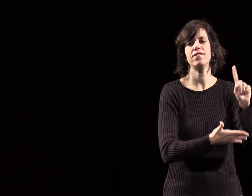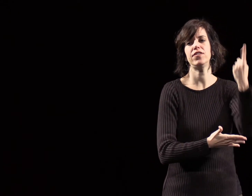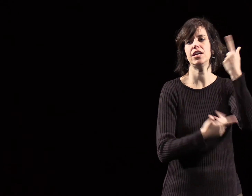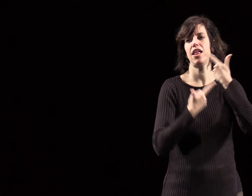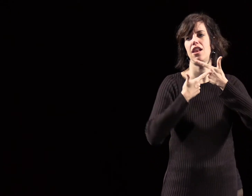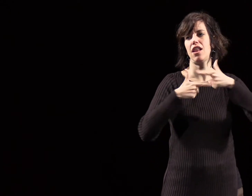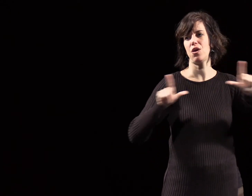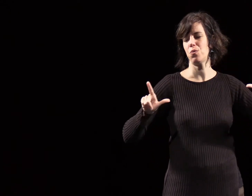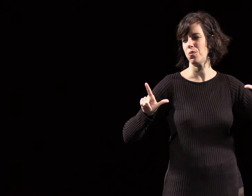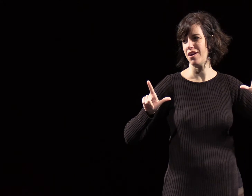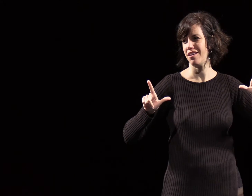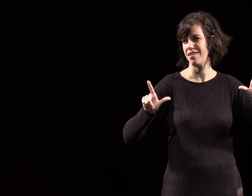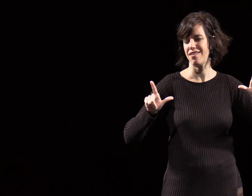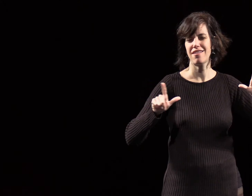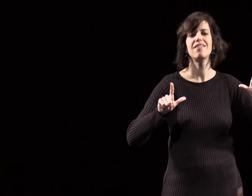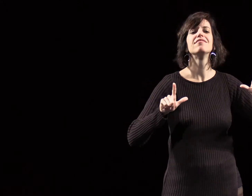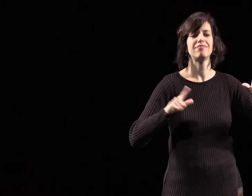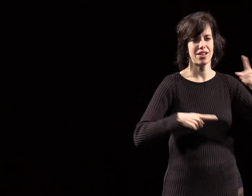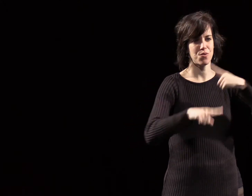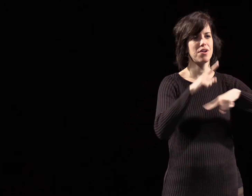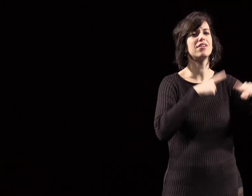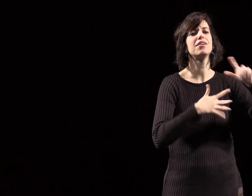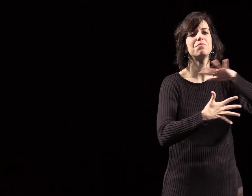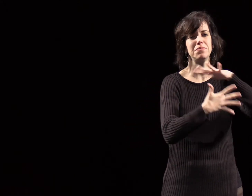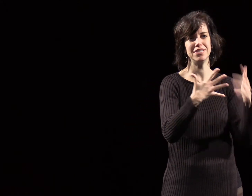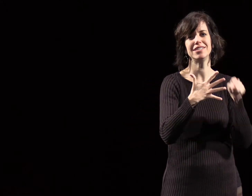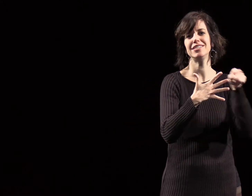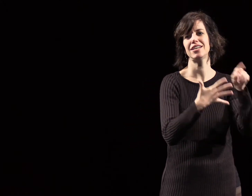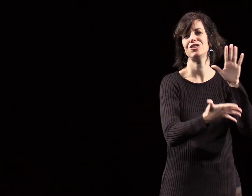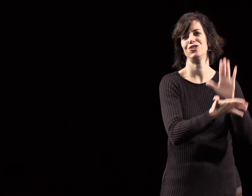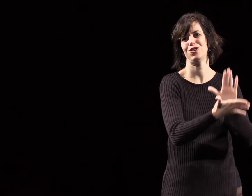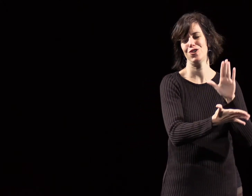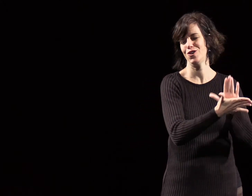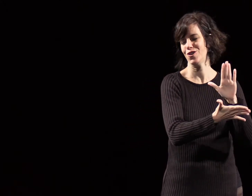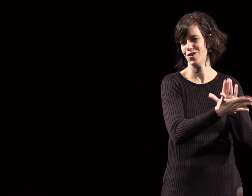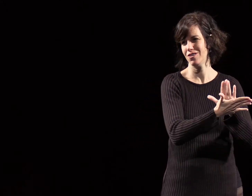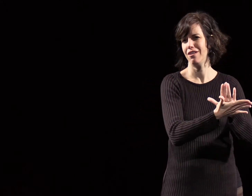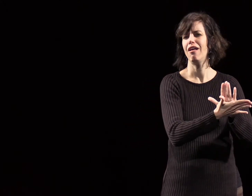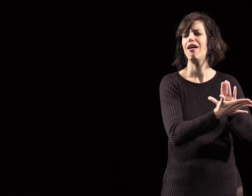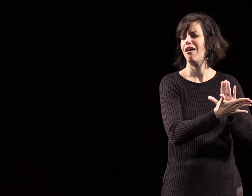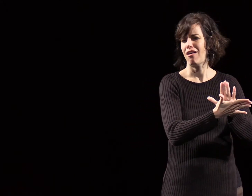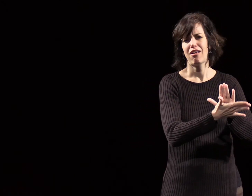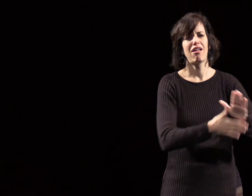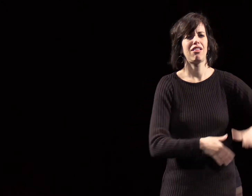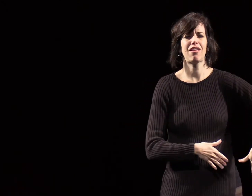Now, when I was in grade school, my first language was Brazilian Sign Language.